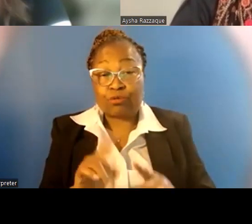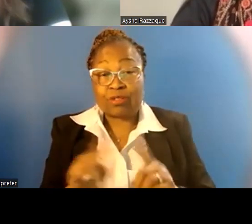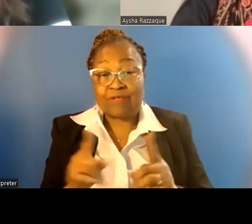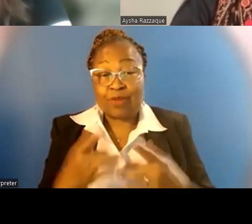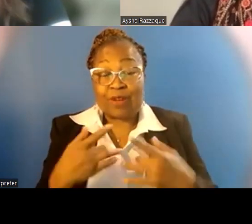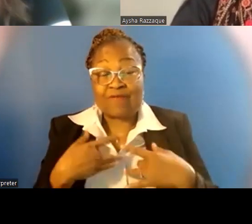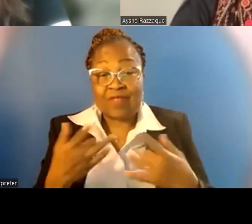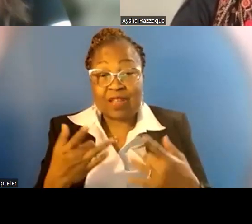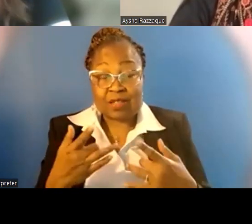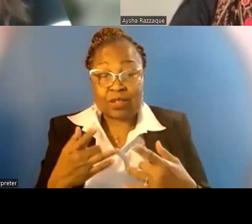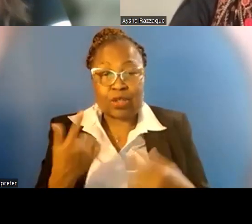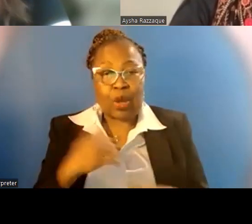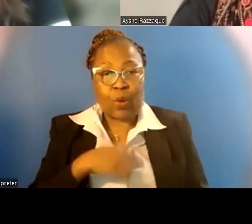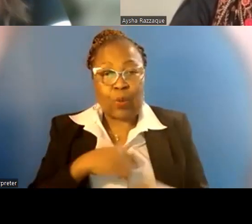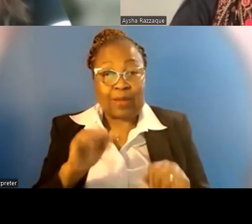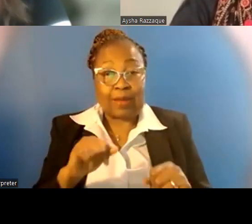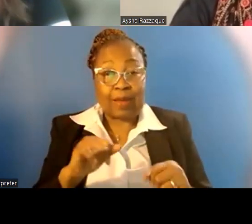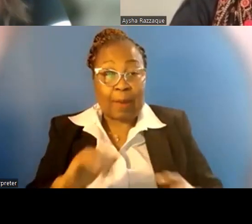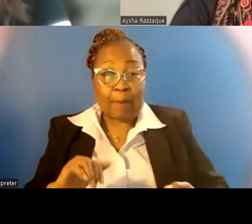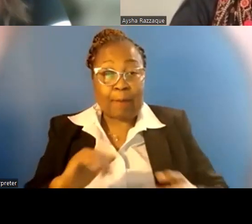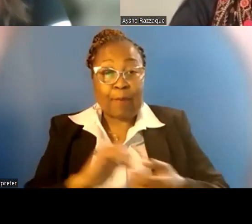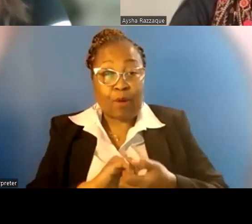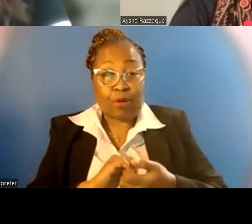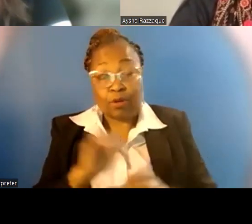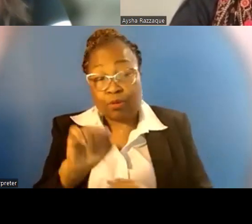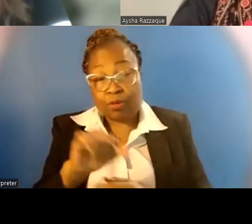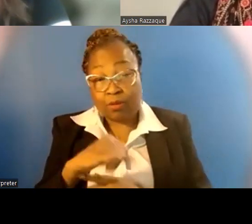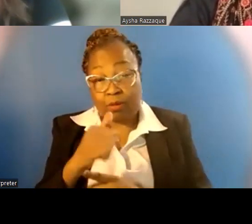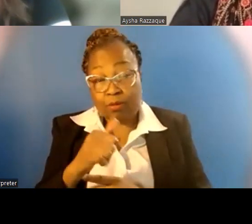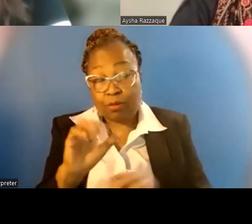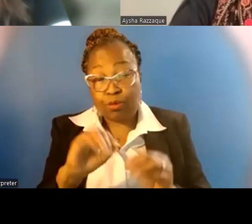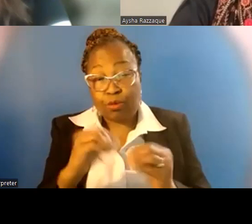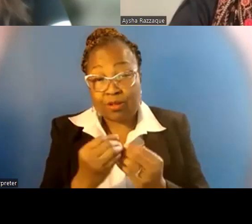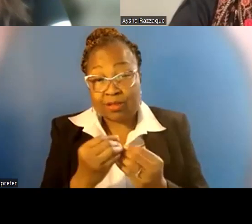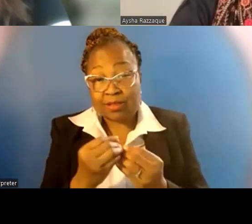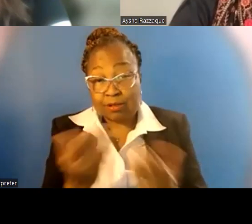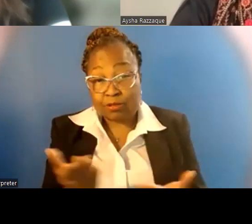to partner with some of these other organizations on campus